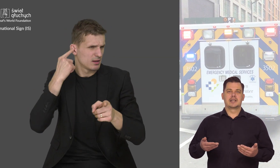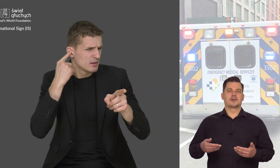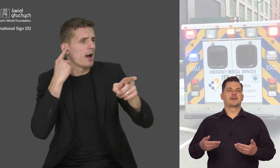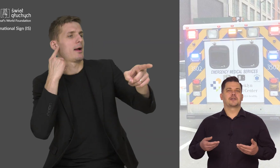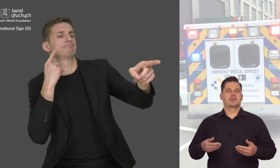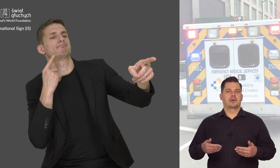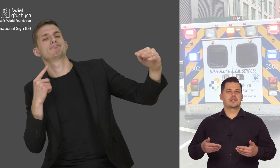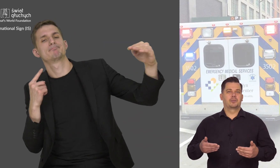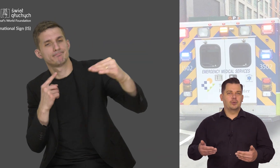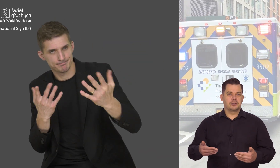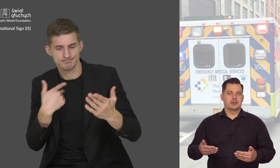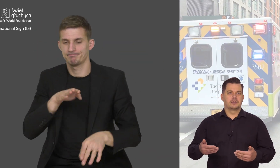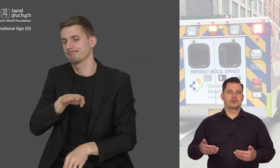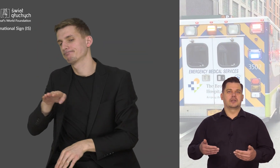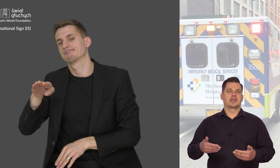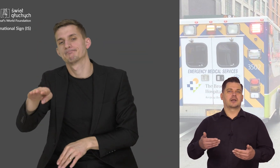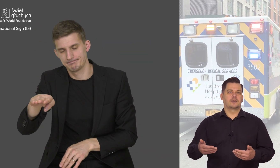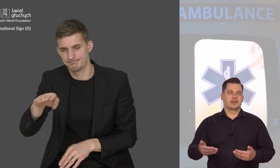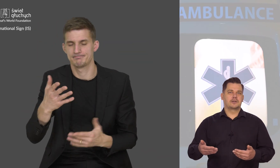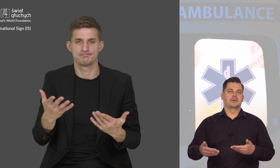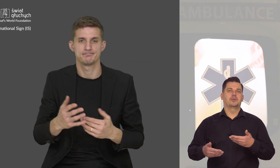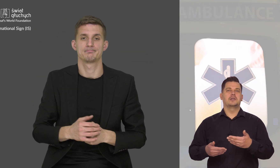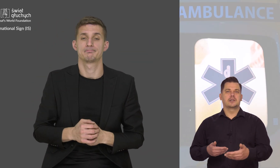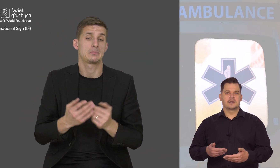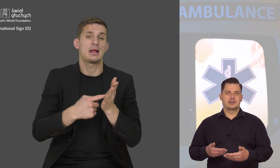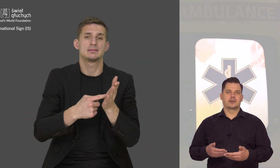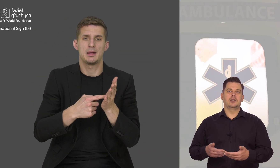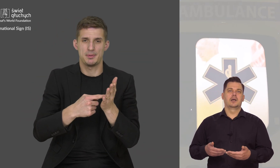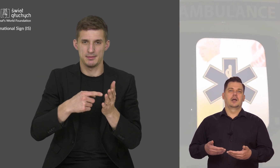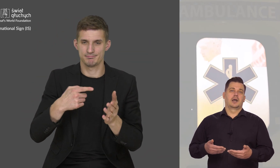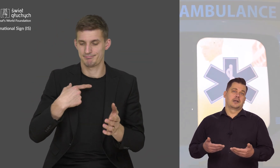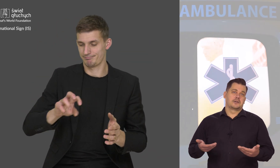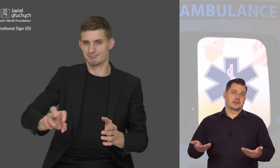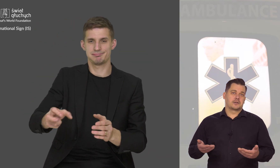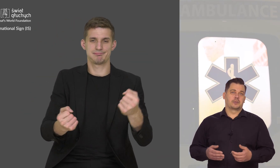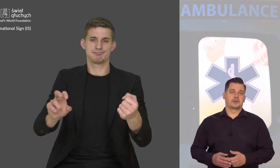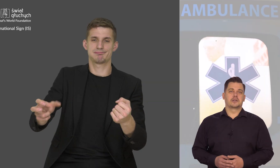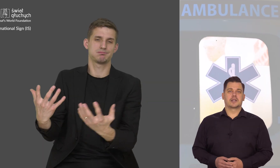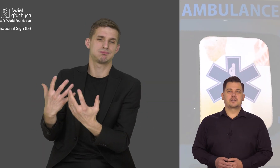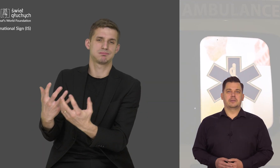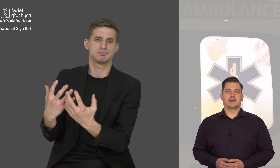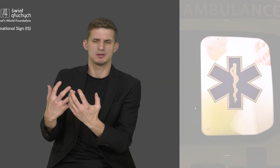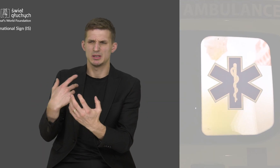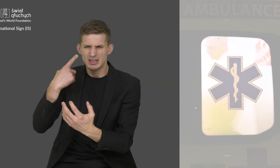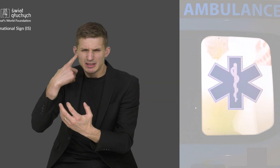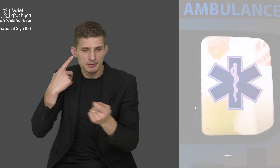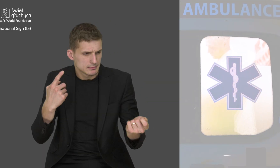dim the radio, or crack a window to locate it. A deaf driver will notice the vehicle later,